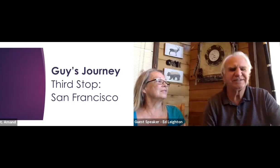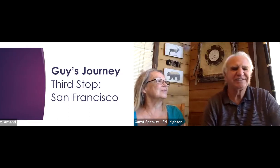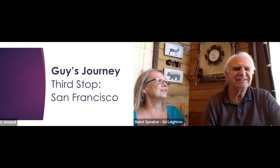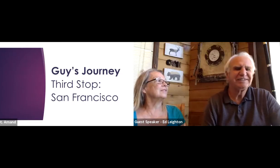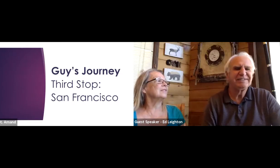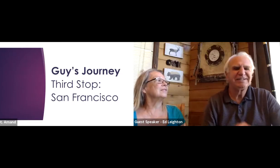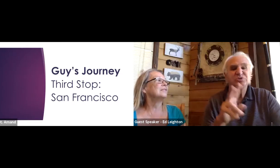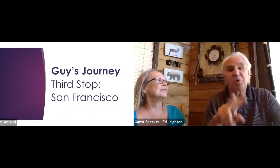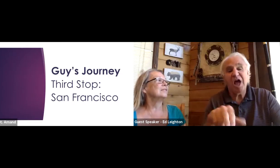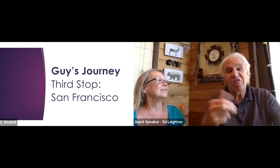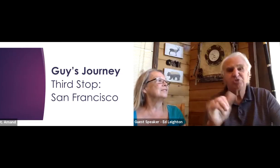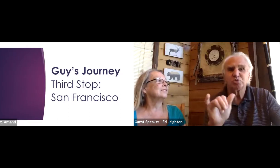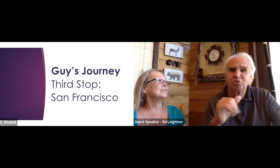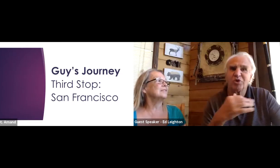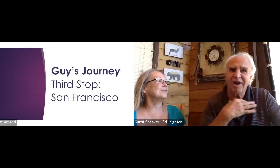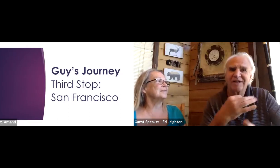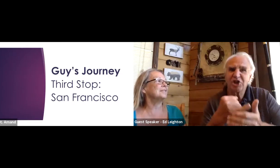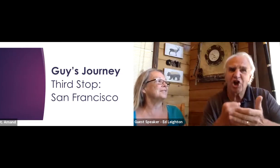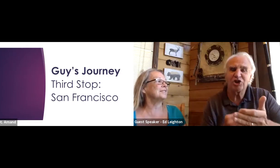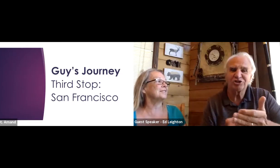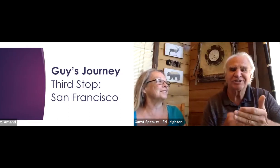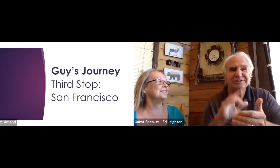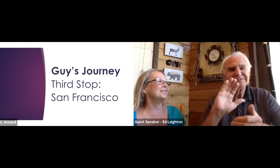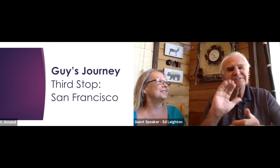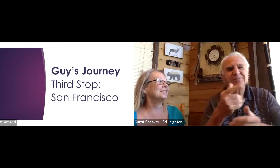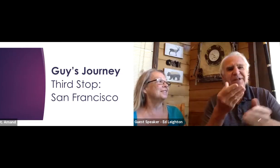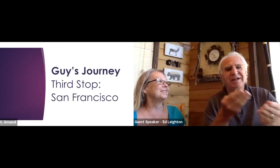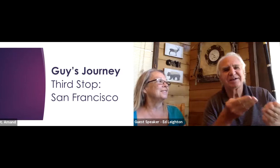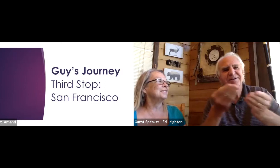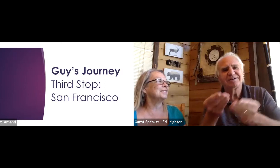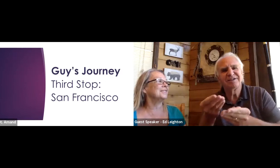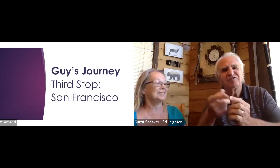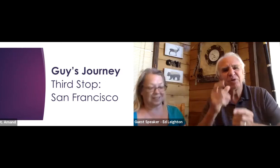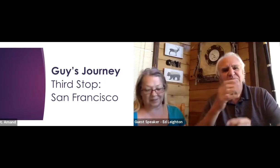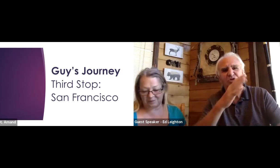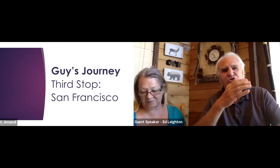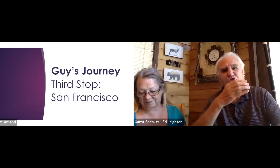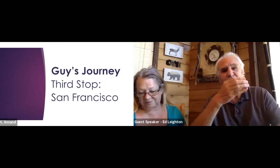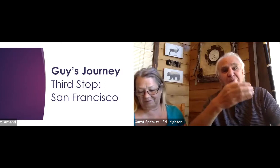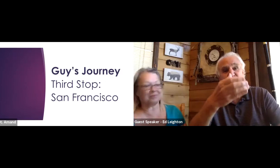she does artwork for them there. The two others are really interested in art as well,